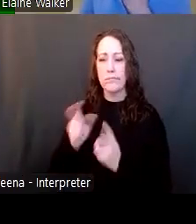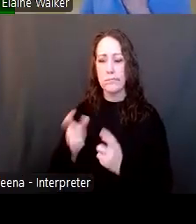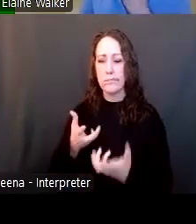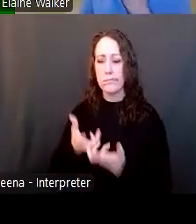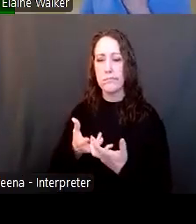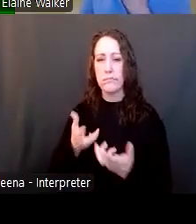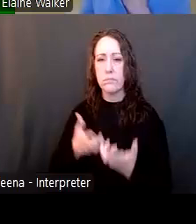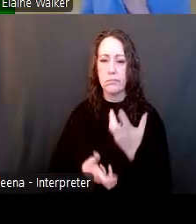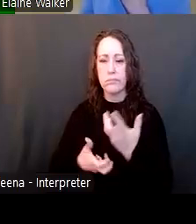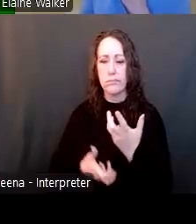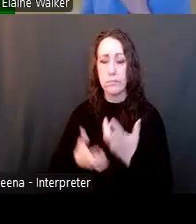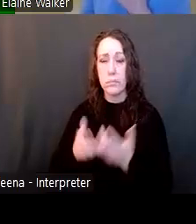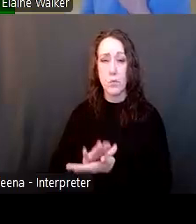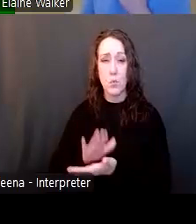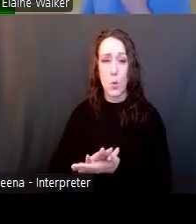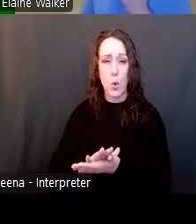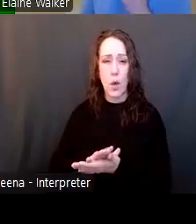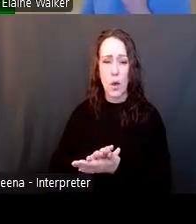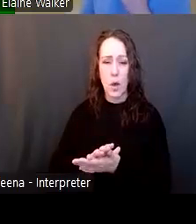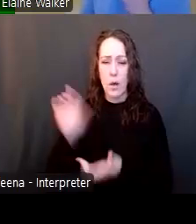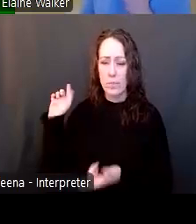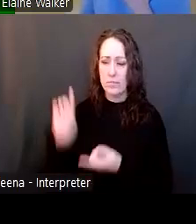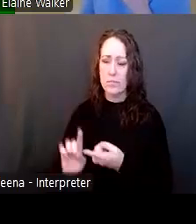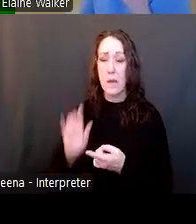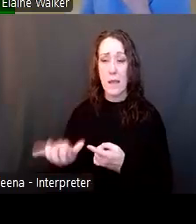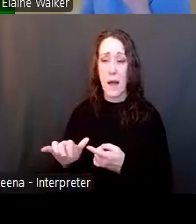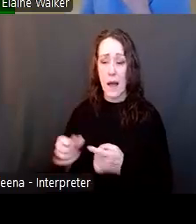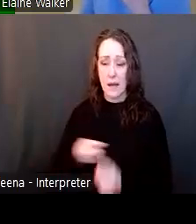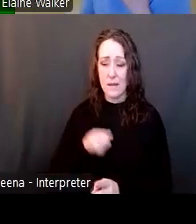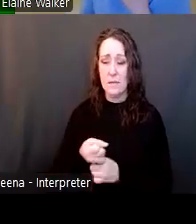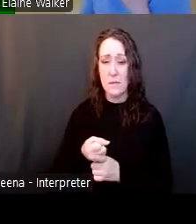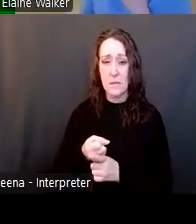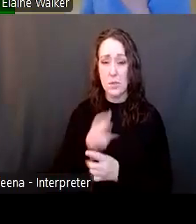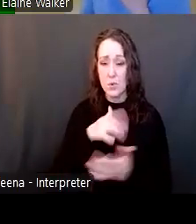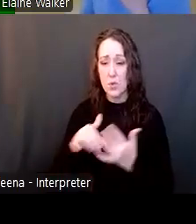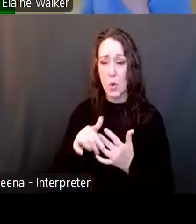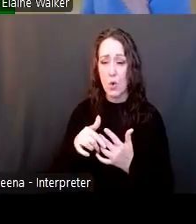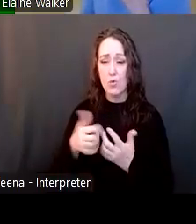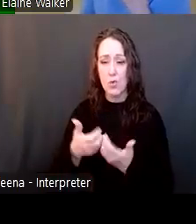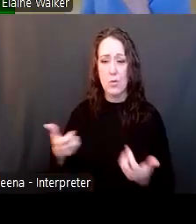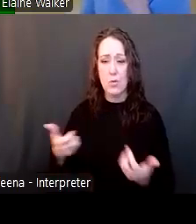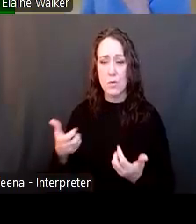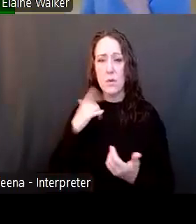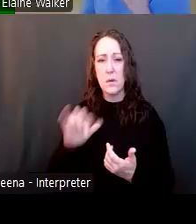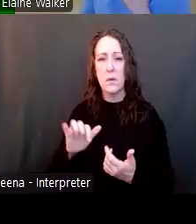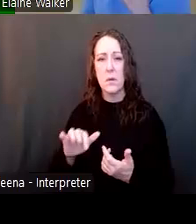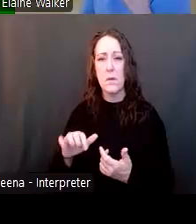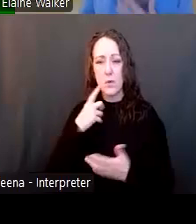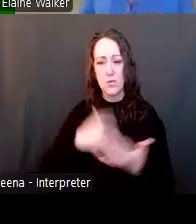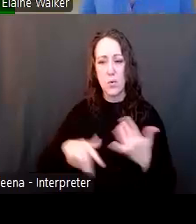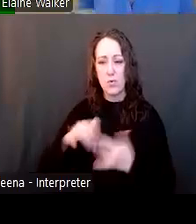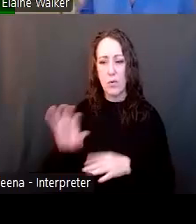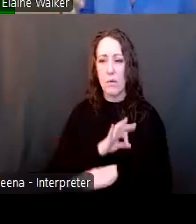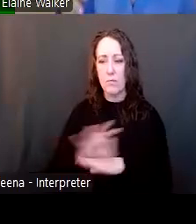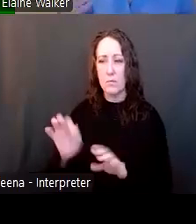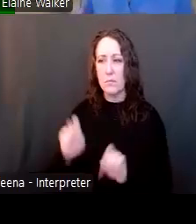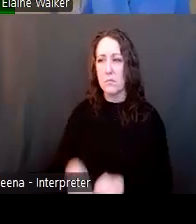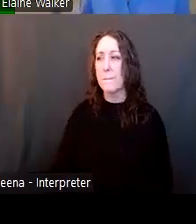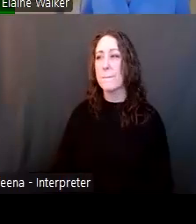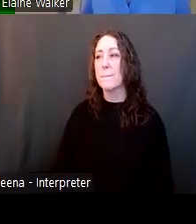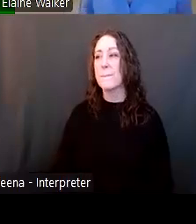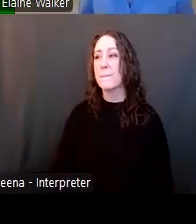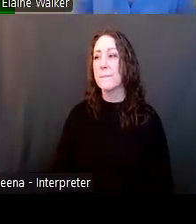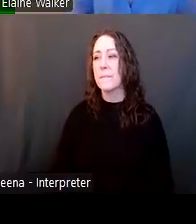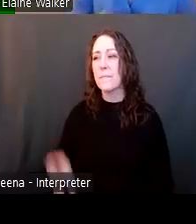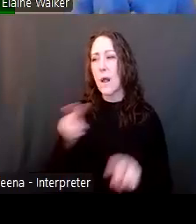in part the effect of social fragmentation on social functioning so looking then at a very